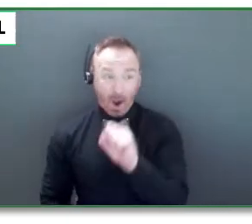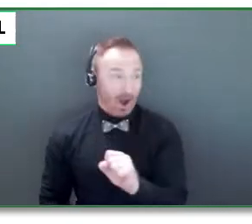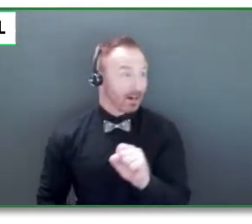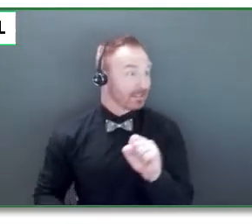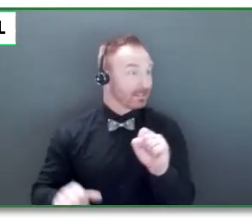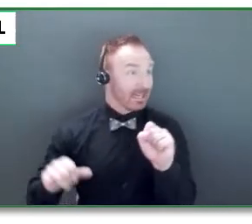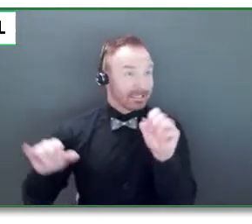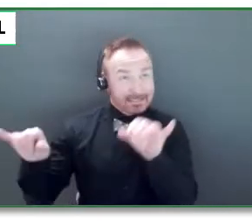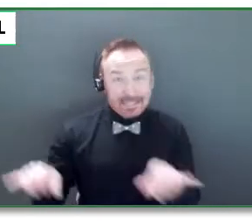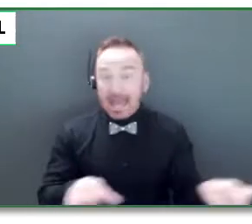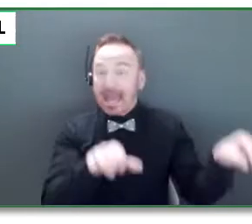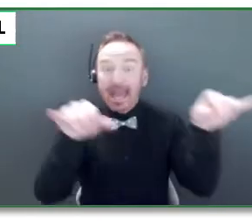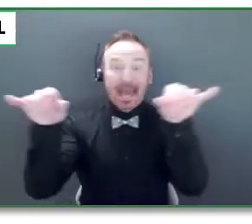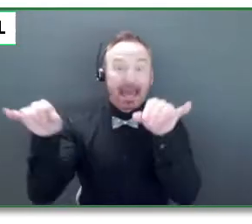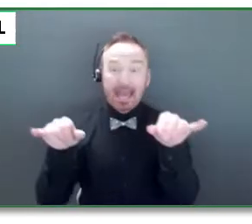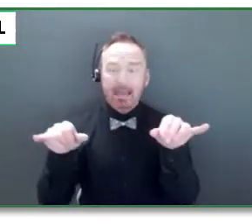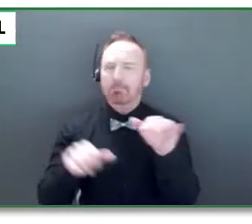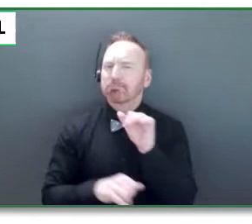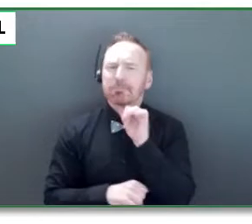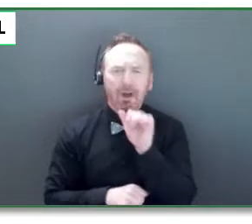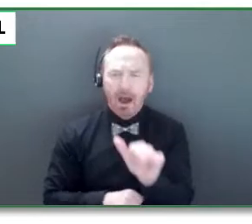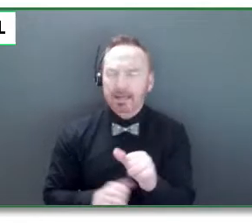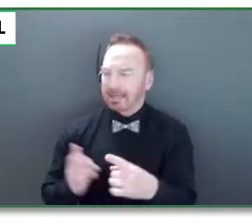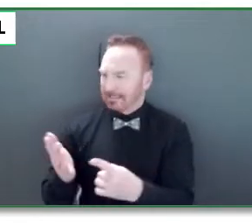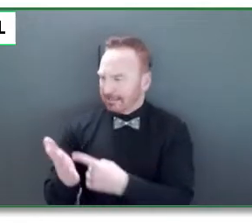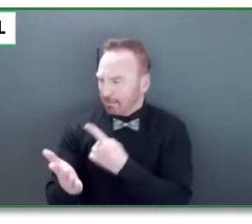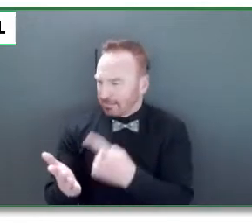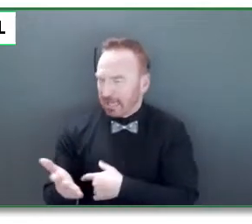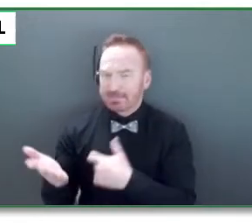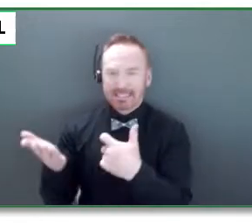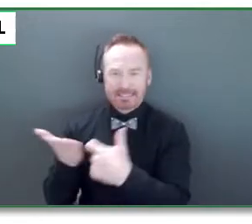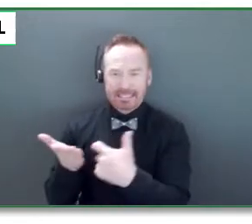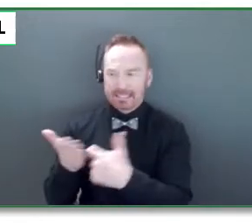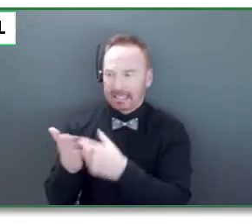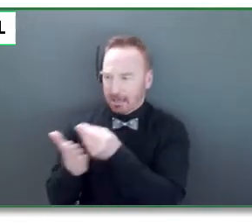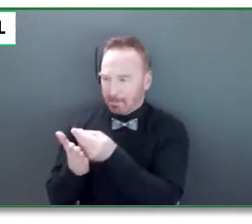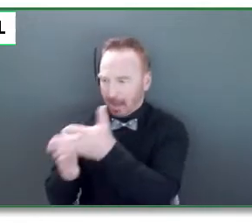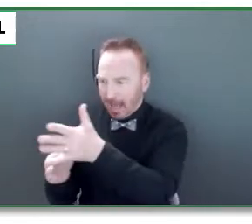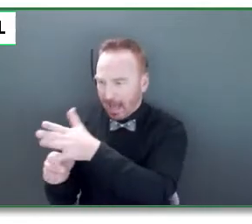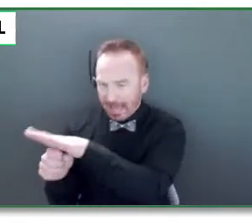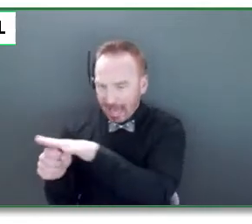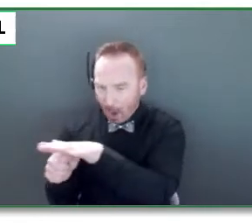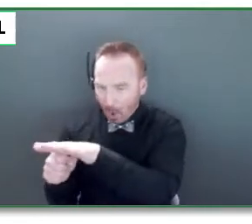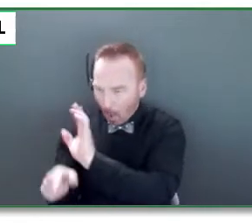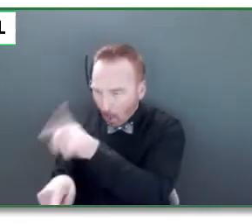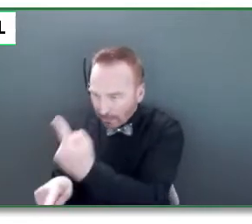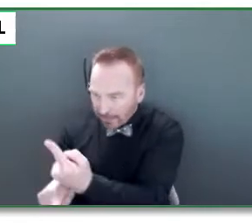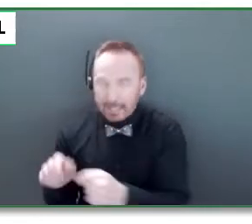you can buy uh directly on site only. Uh there's not all the same equipments from